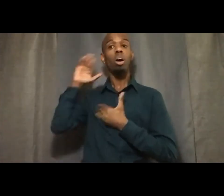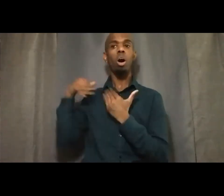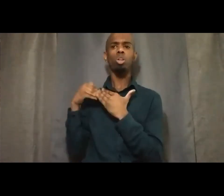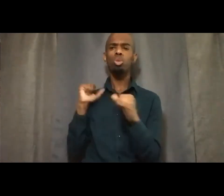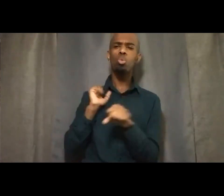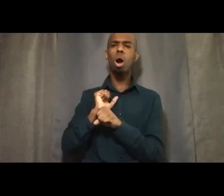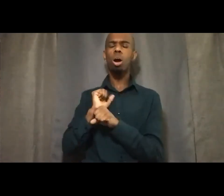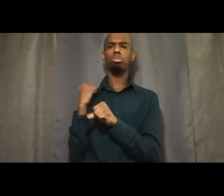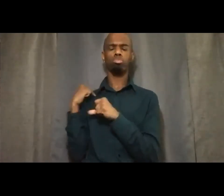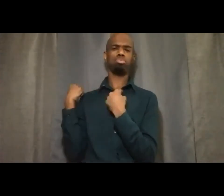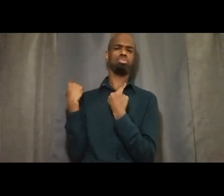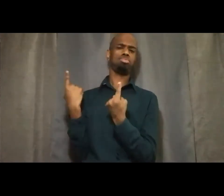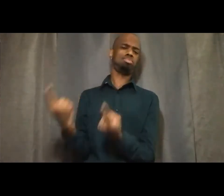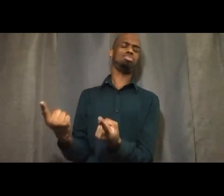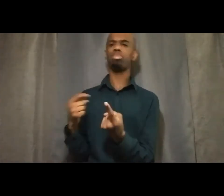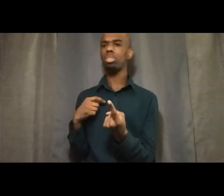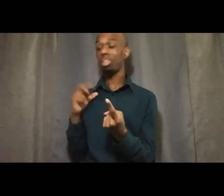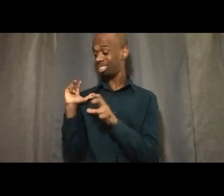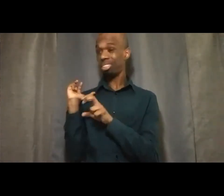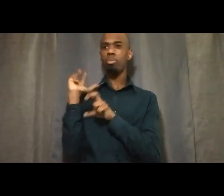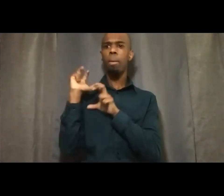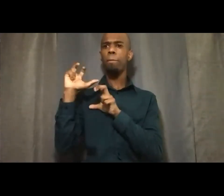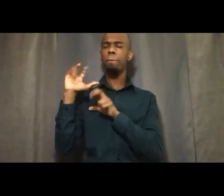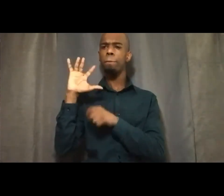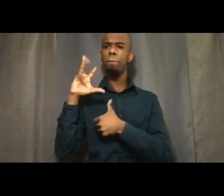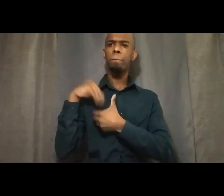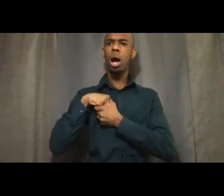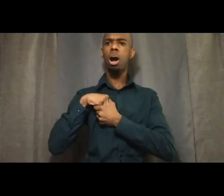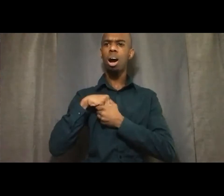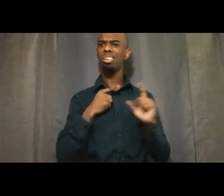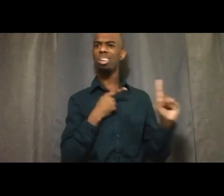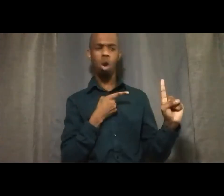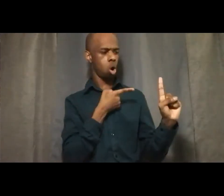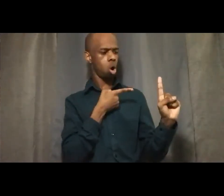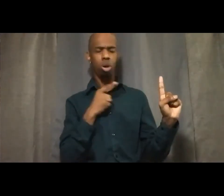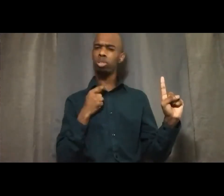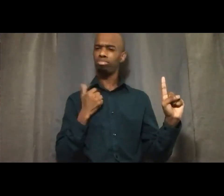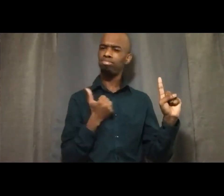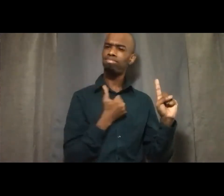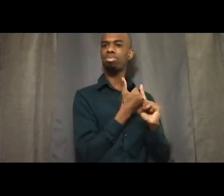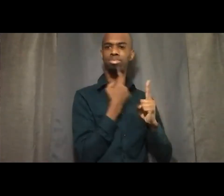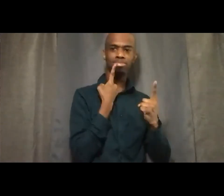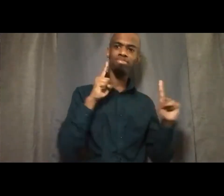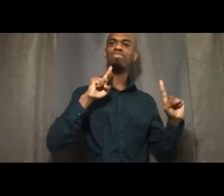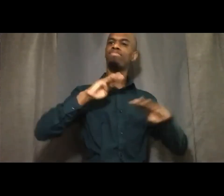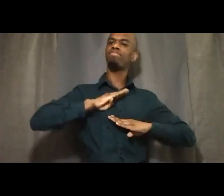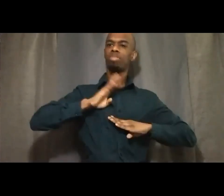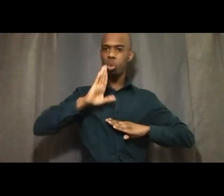And so please make sure you write these victories down at least once a week so that you, we can honor ourselves